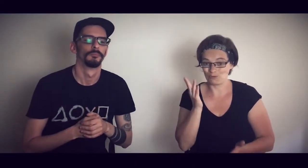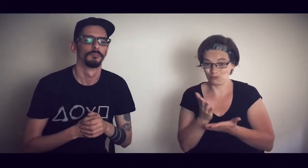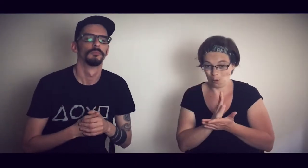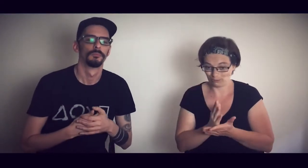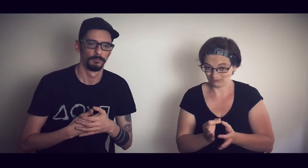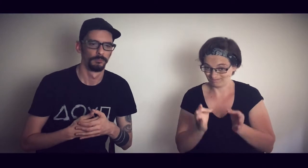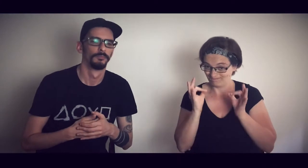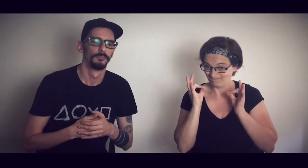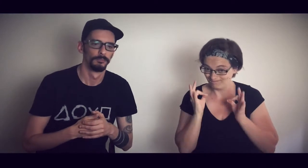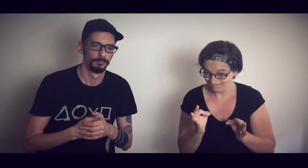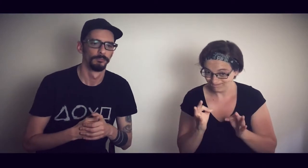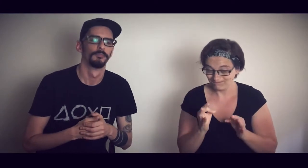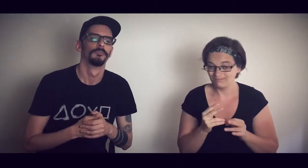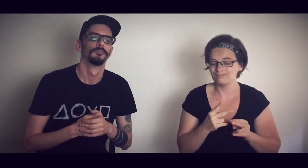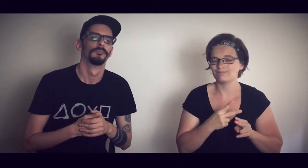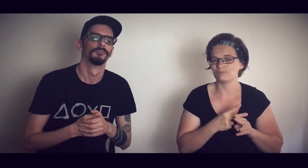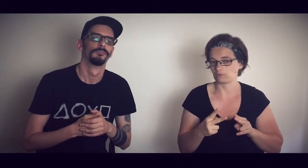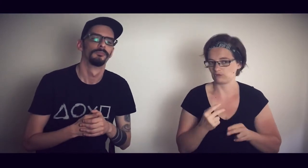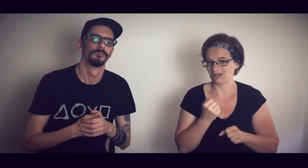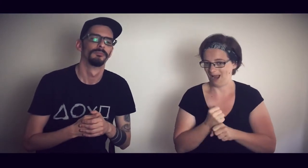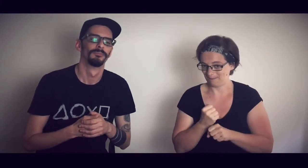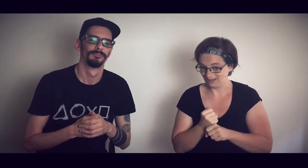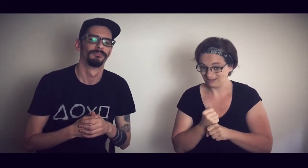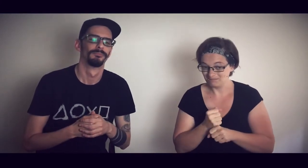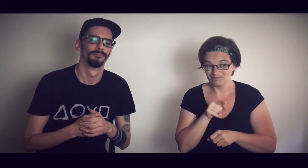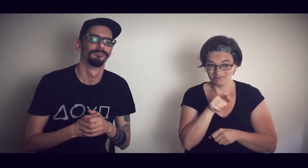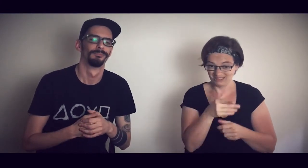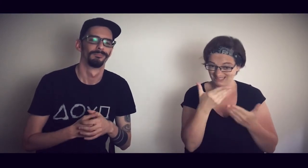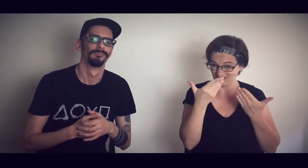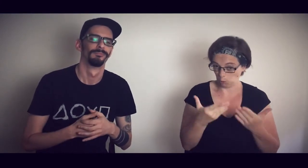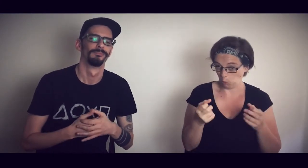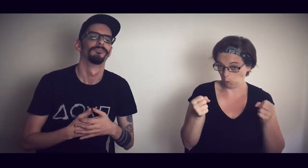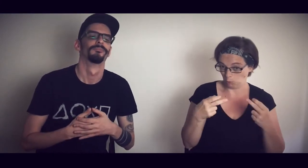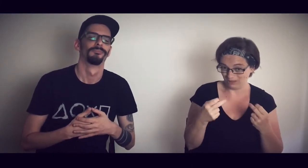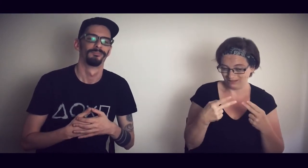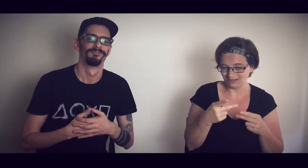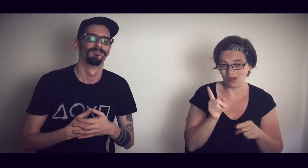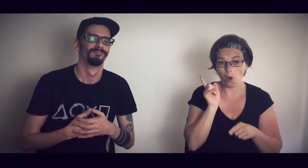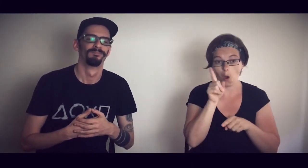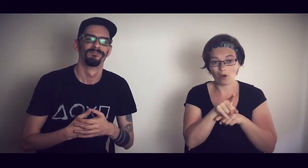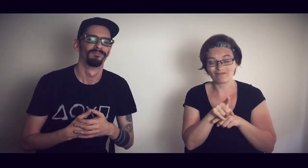Would a Deaf sign language interpreter take on this job professionally if the subtitles have such gaps?